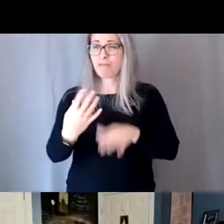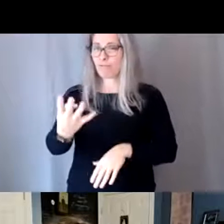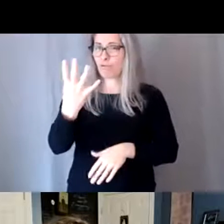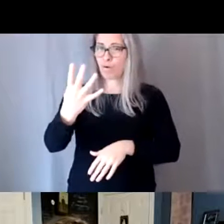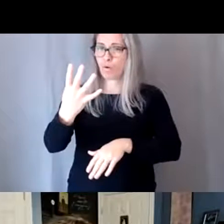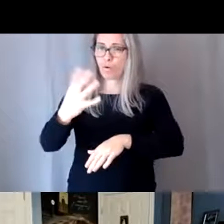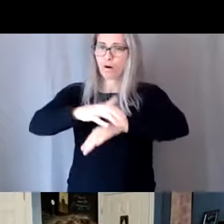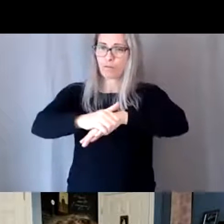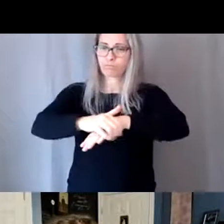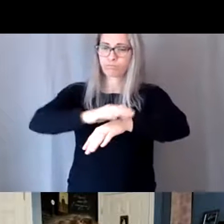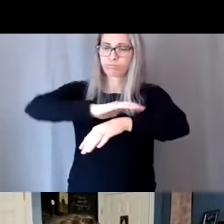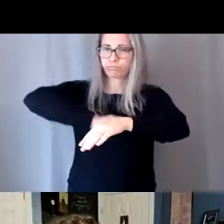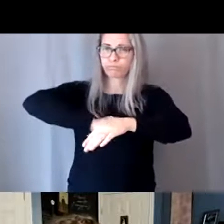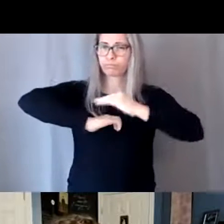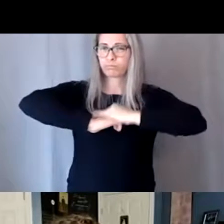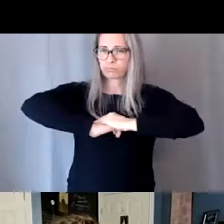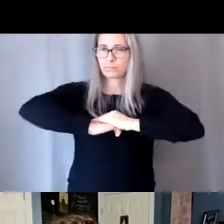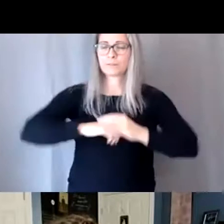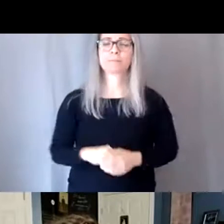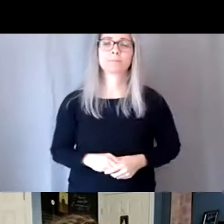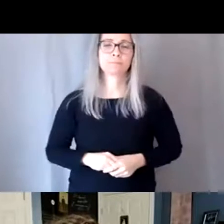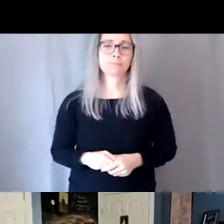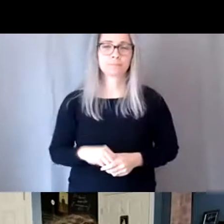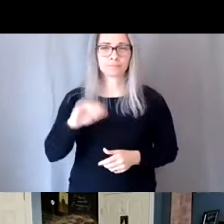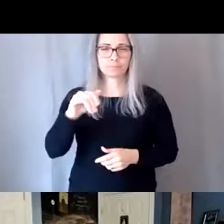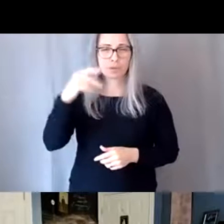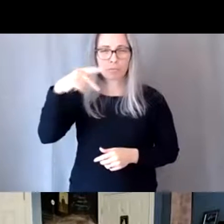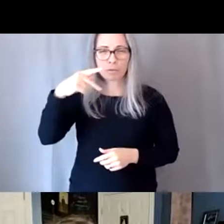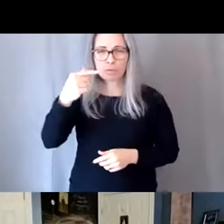with the title of the book in purple and green overlaid